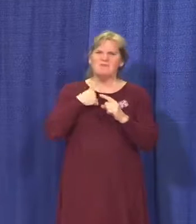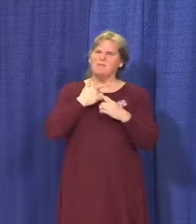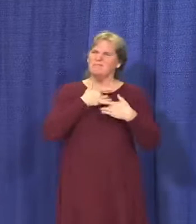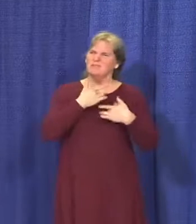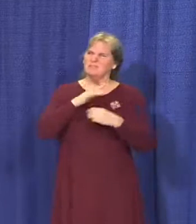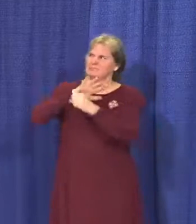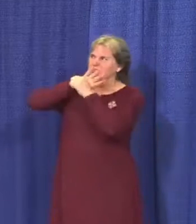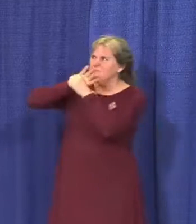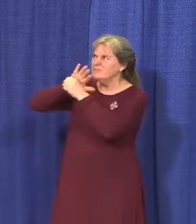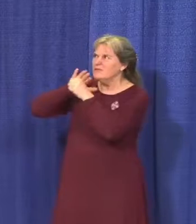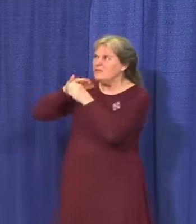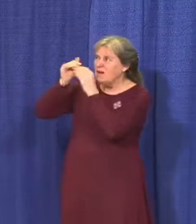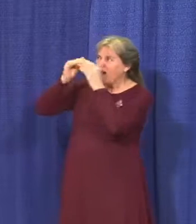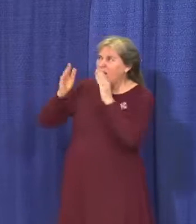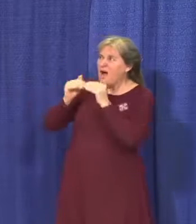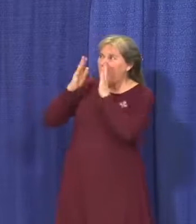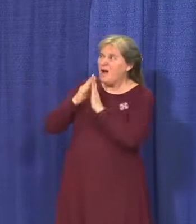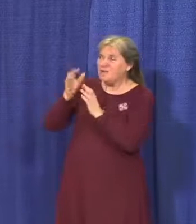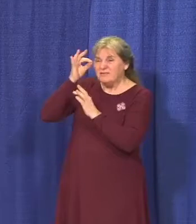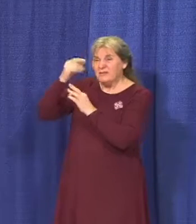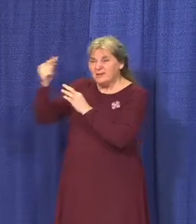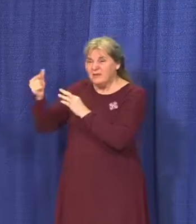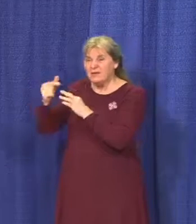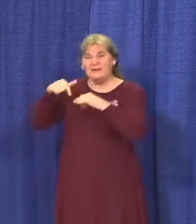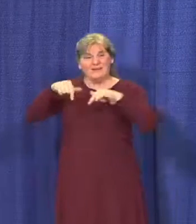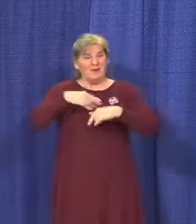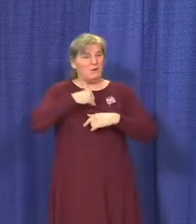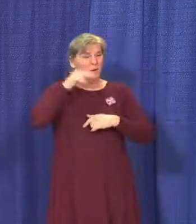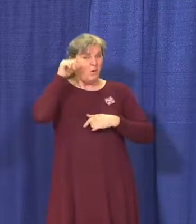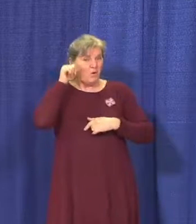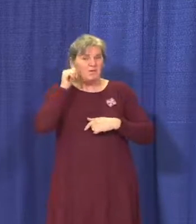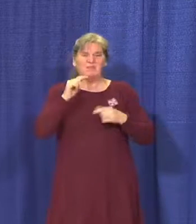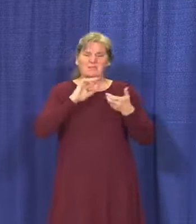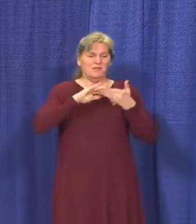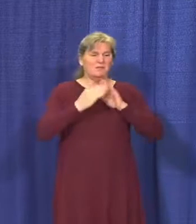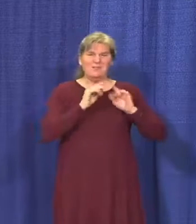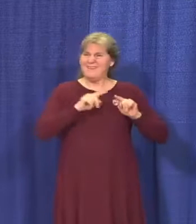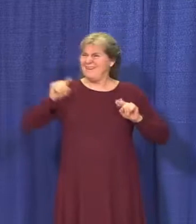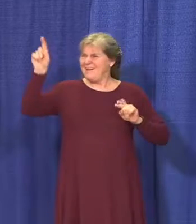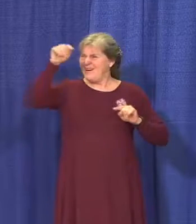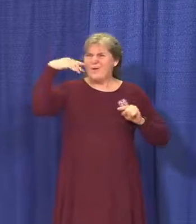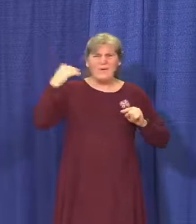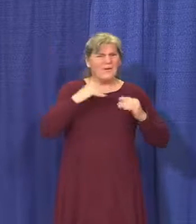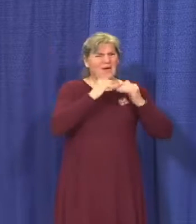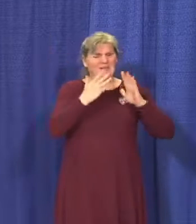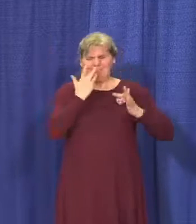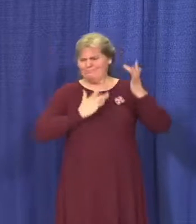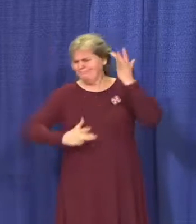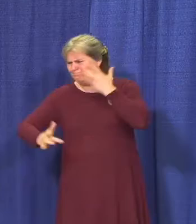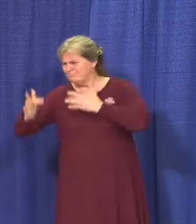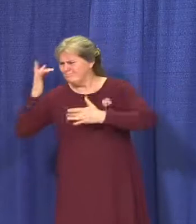tackle the housing crisis happening both in Whitehorse and in the rural communities. Every day our government takes